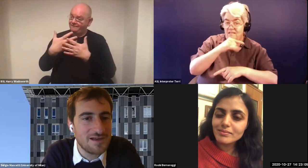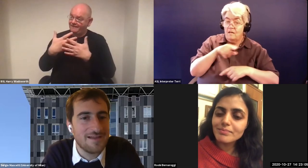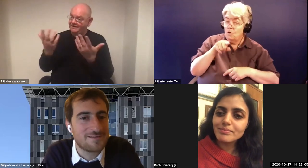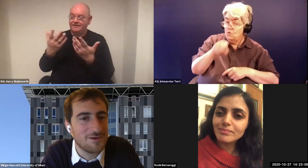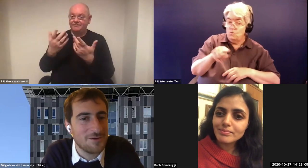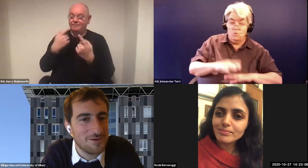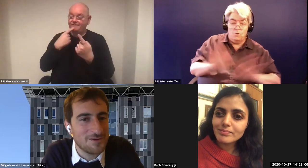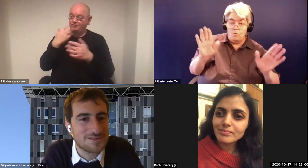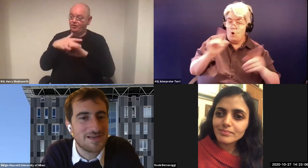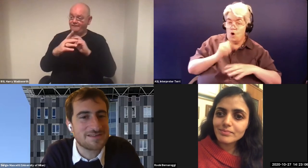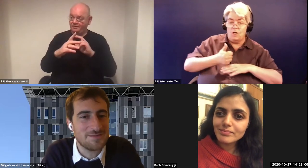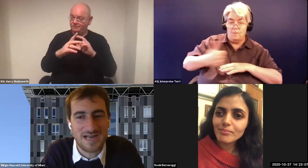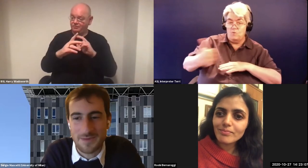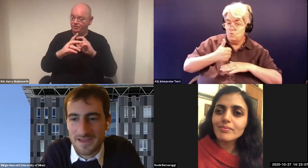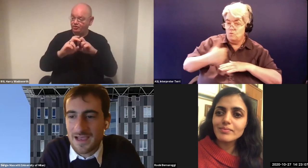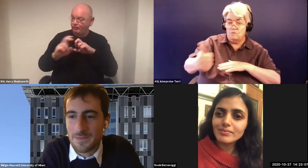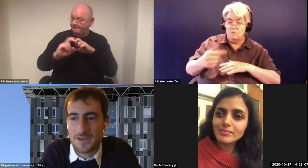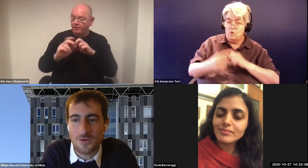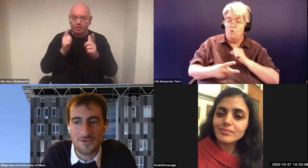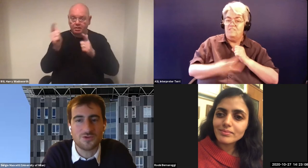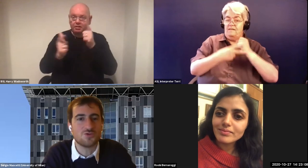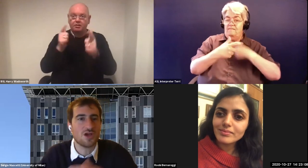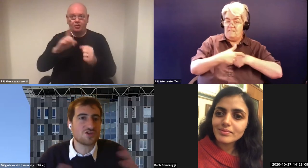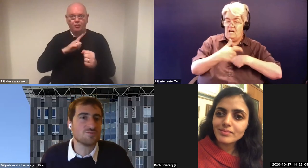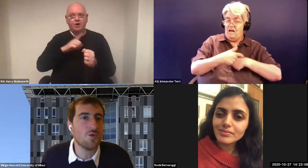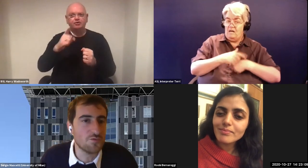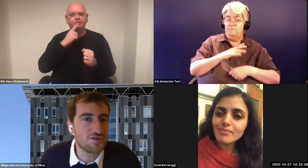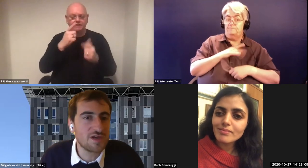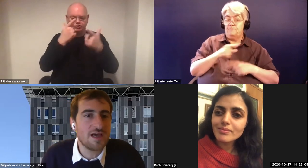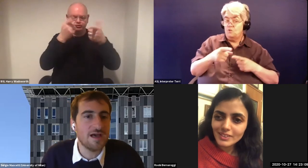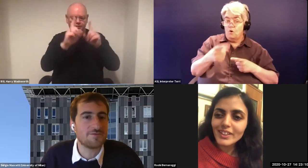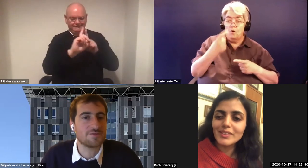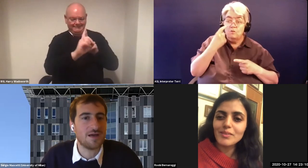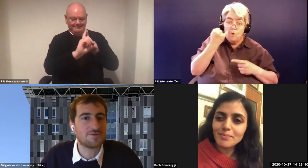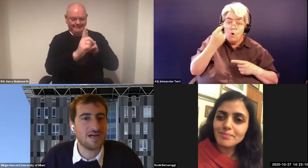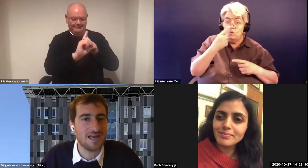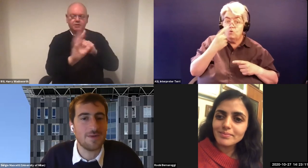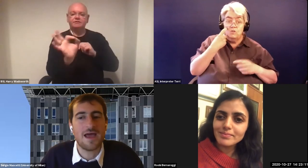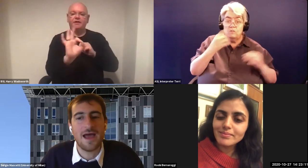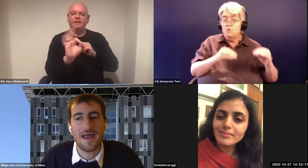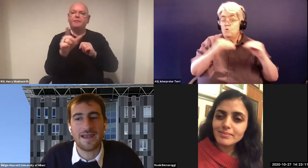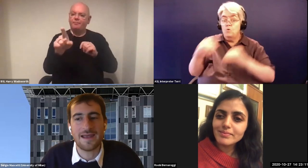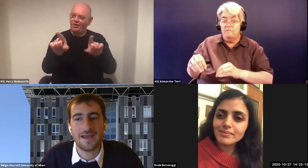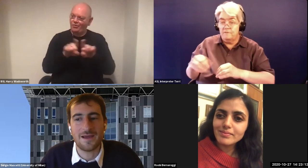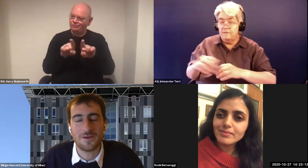and so you you saved some time but maybe you you just moved uh from time to time and uh